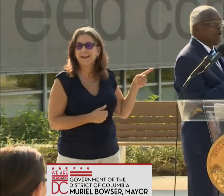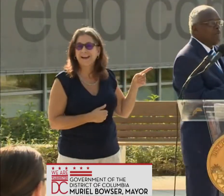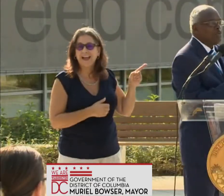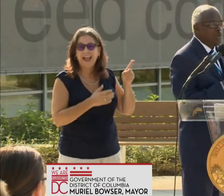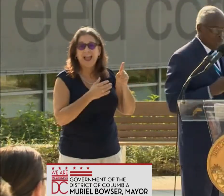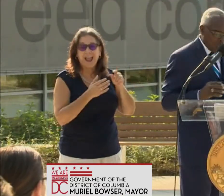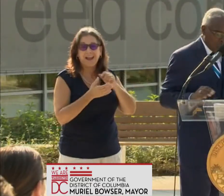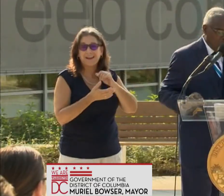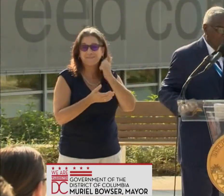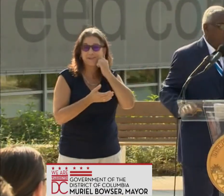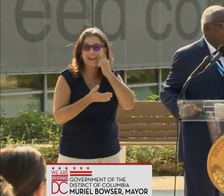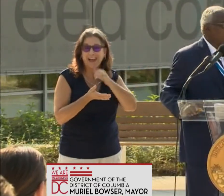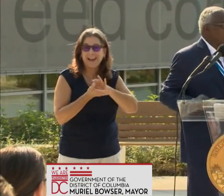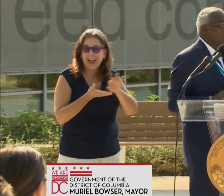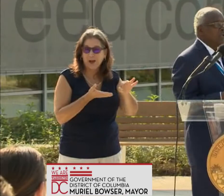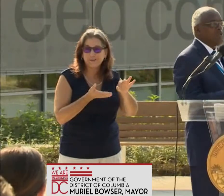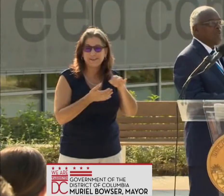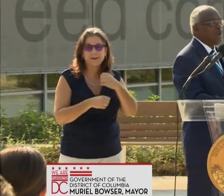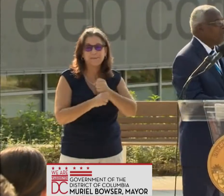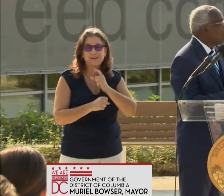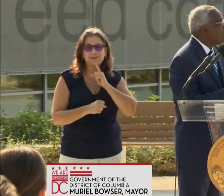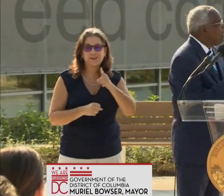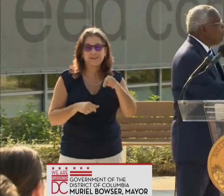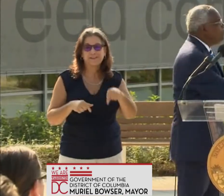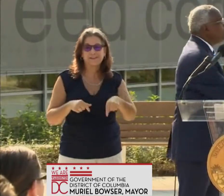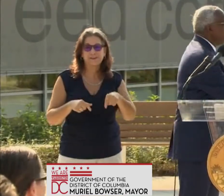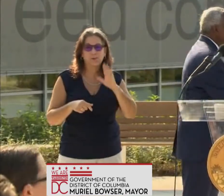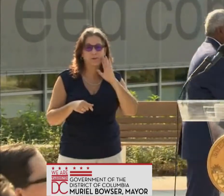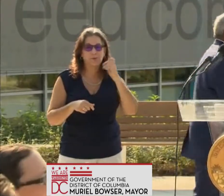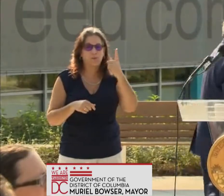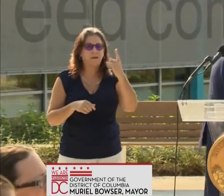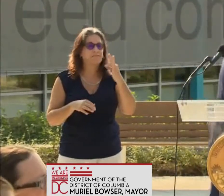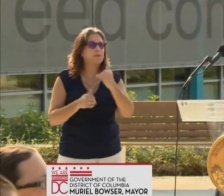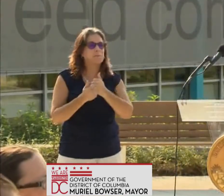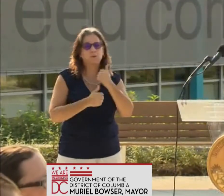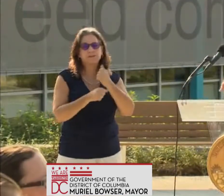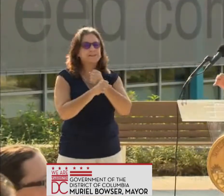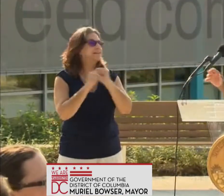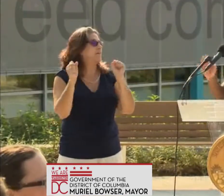elementary school in Washington DC proper thank you thank you thank you I